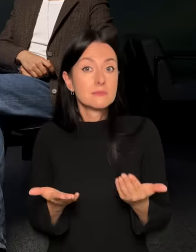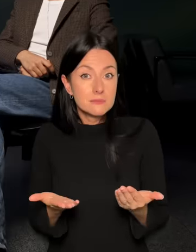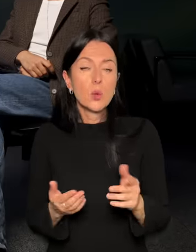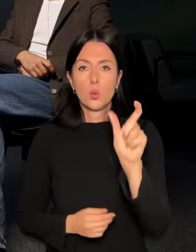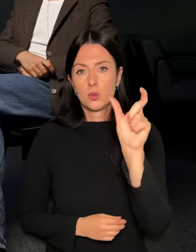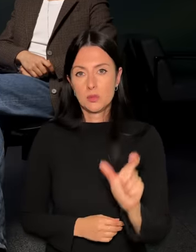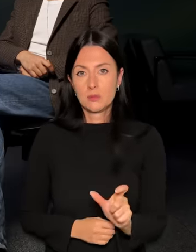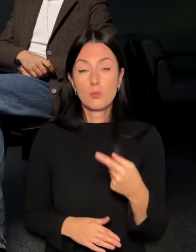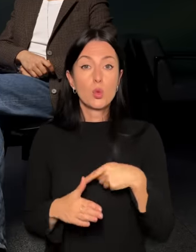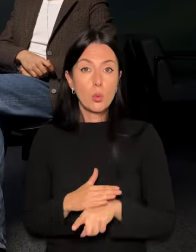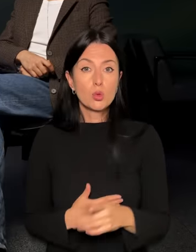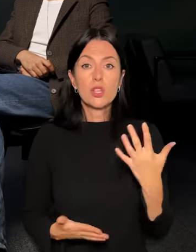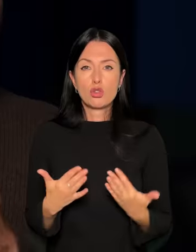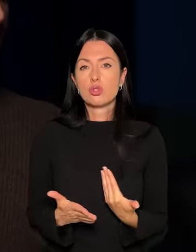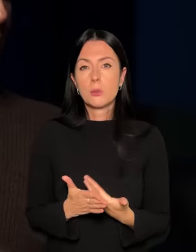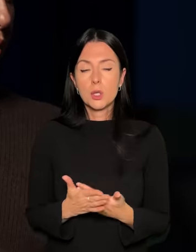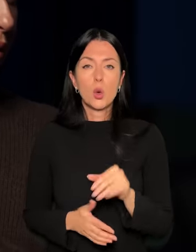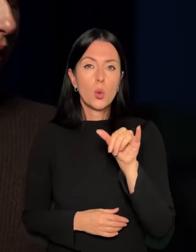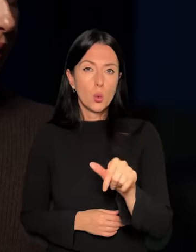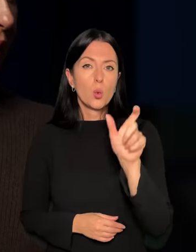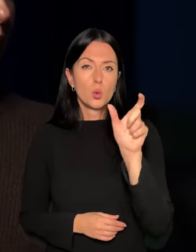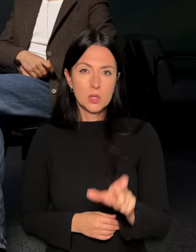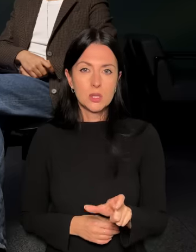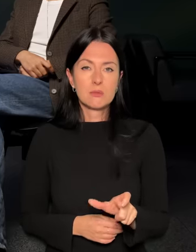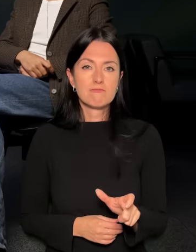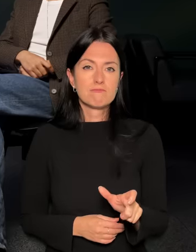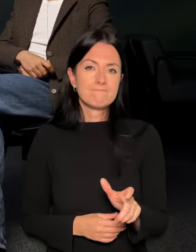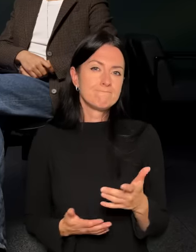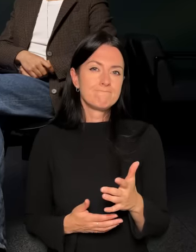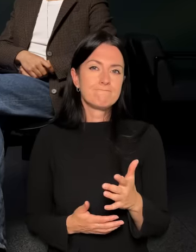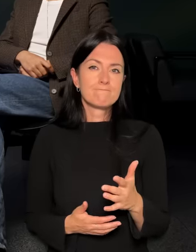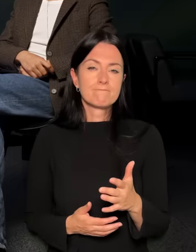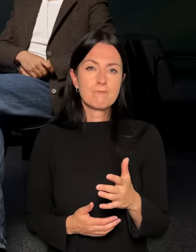For example, if someone has a hearing impairment,